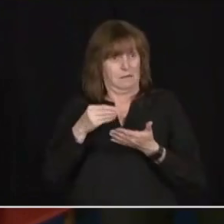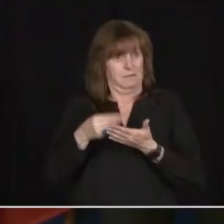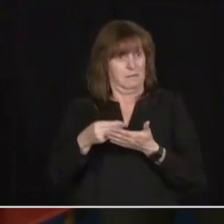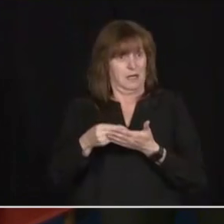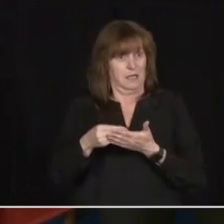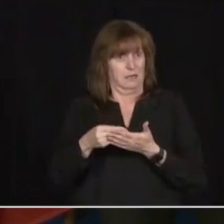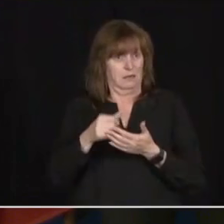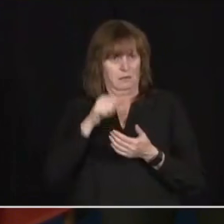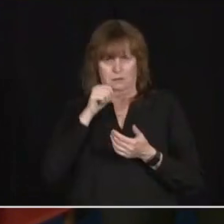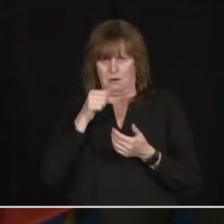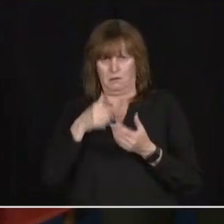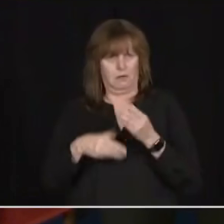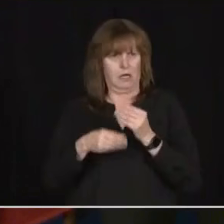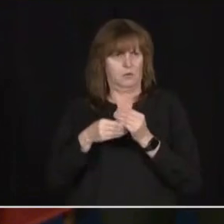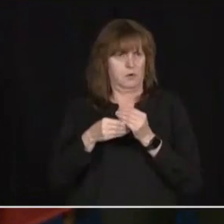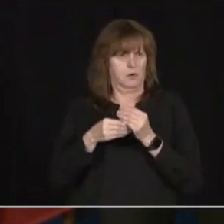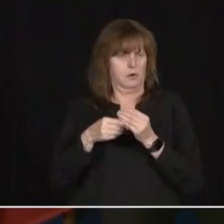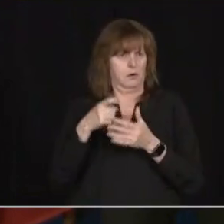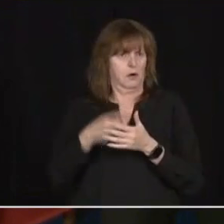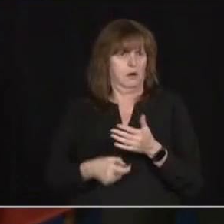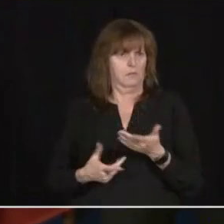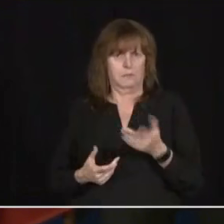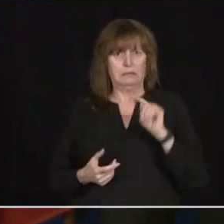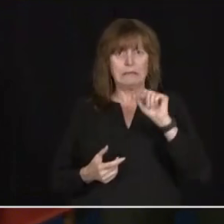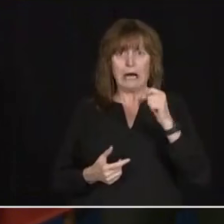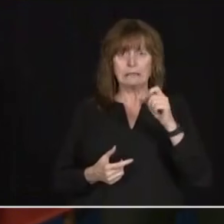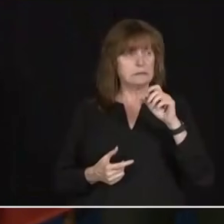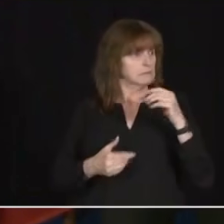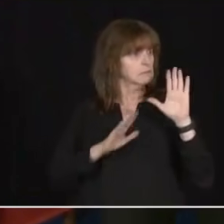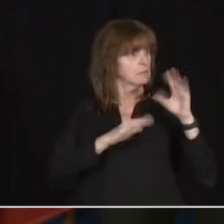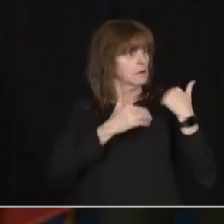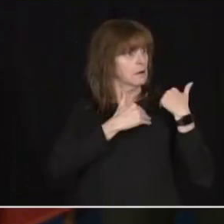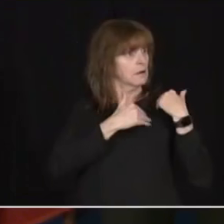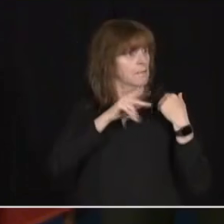there's no additional cost to the taxpayers on this .